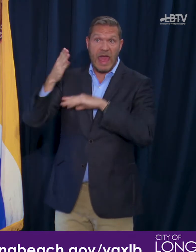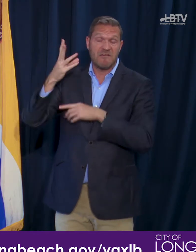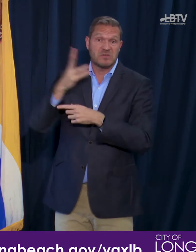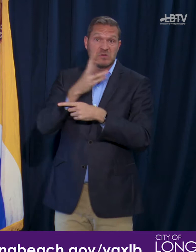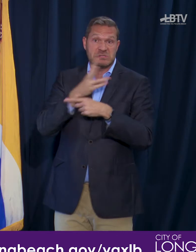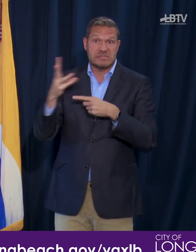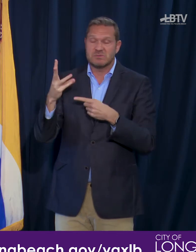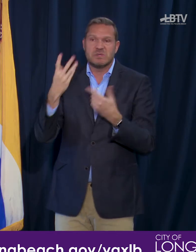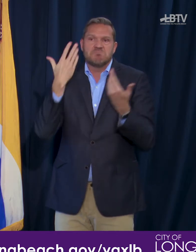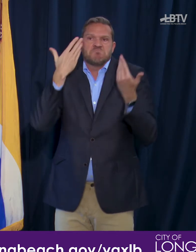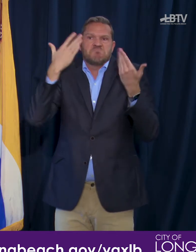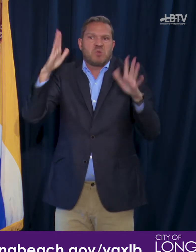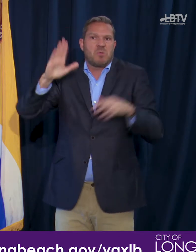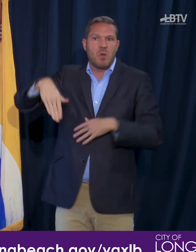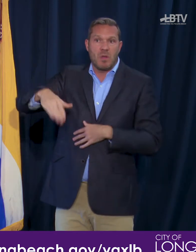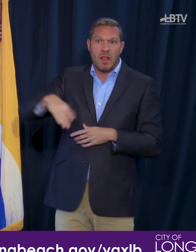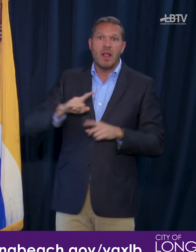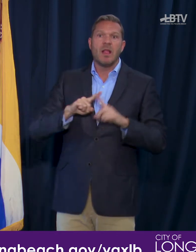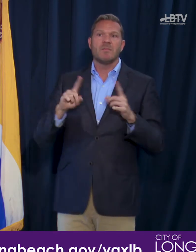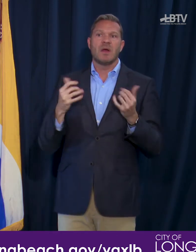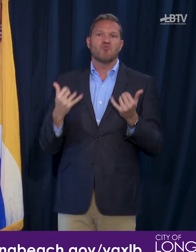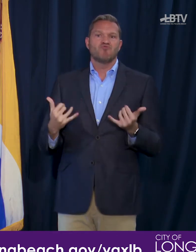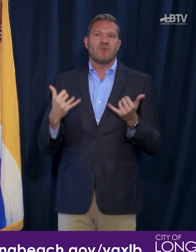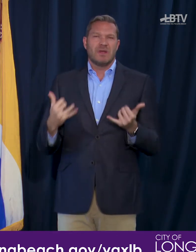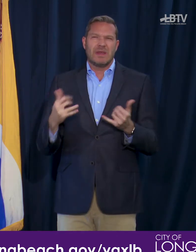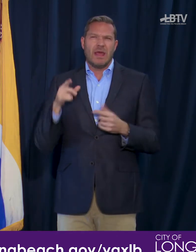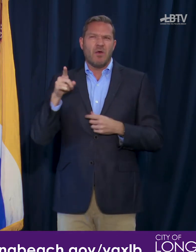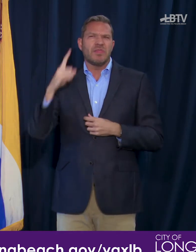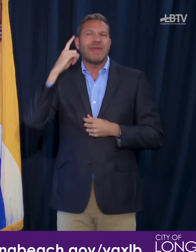time, they are saying even if it's longer than 6 weeks, you wouldn't have to take a